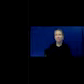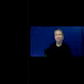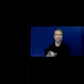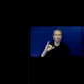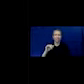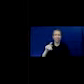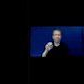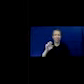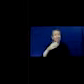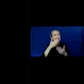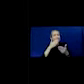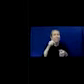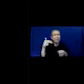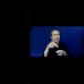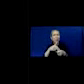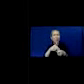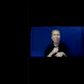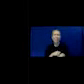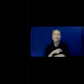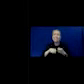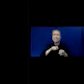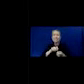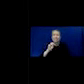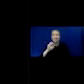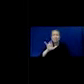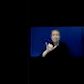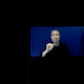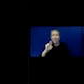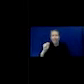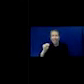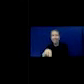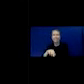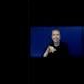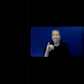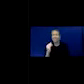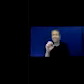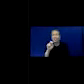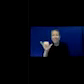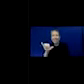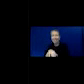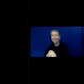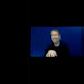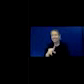I want to especially thank Mary Ann and Jenny and Kaitlin for sharing their experiences